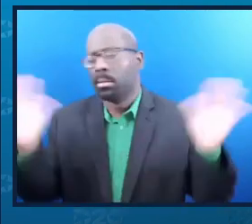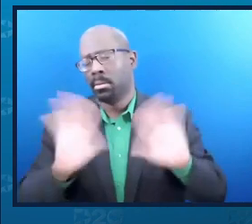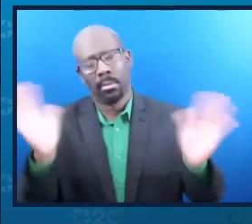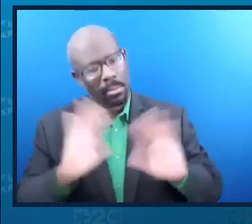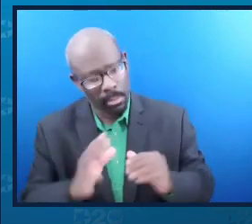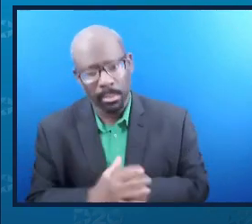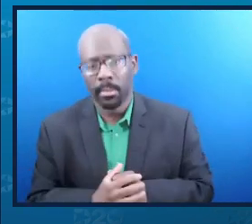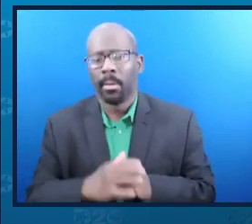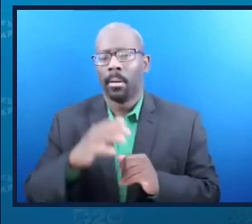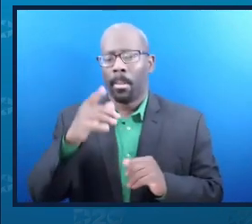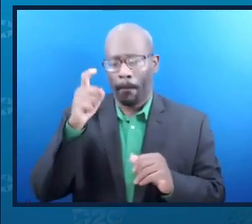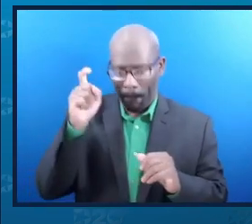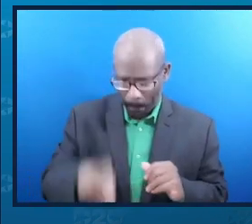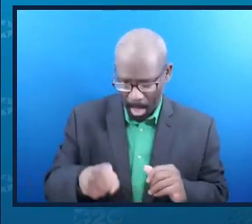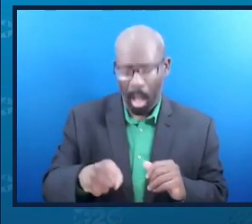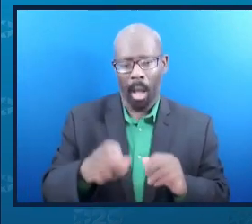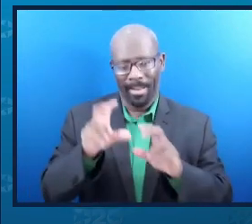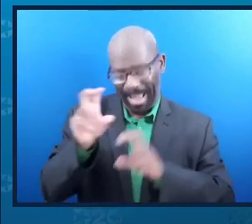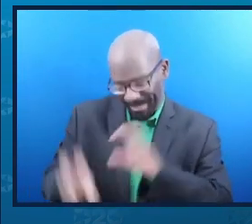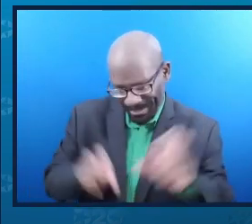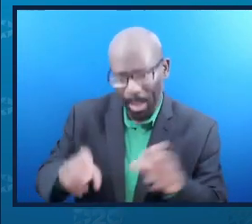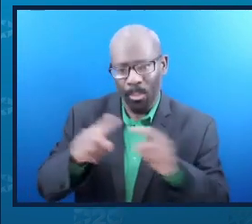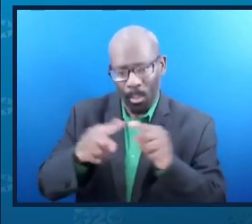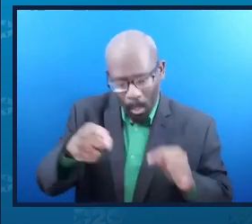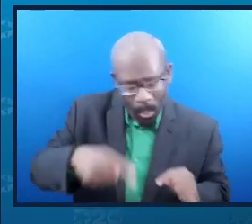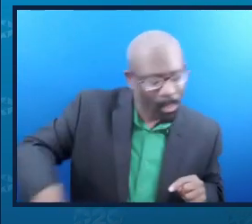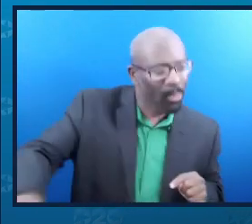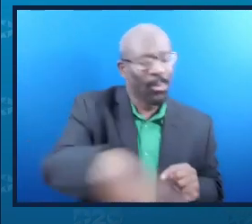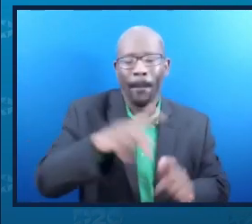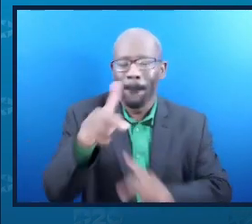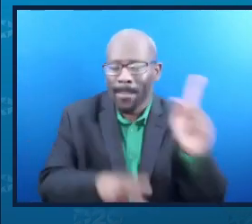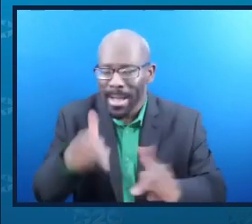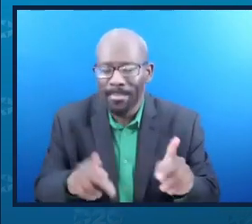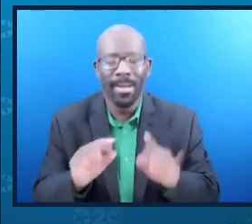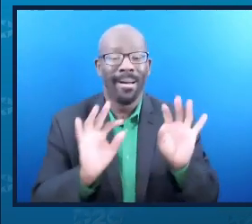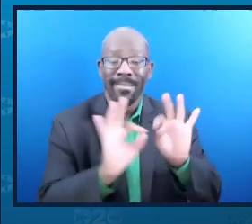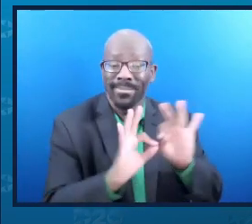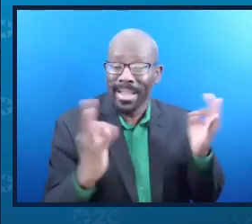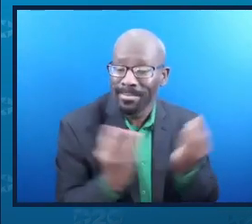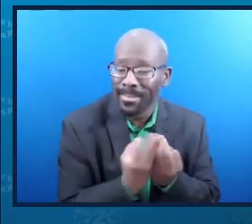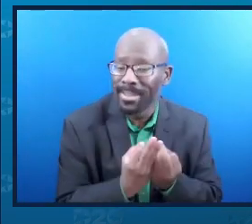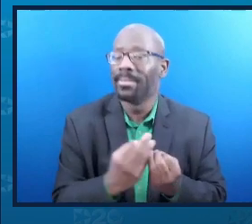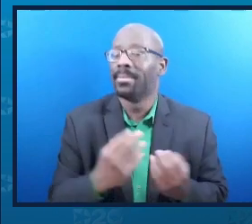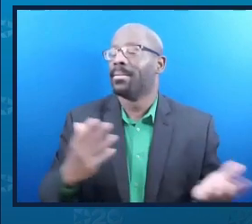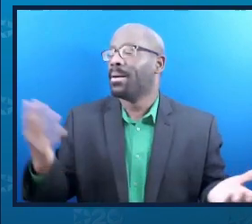ECONOMY BY INVESTING IN FAMILIES AND FIXING WHAT IS BROKEN.